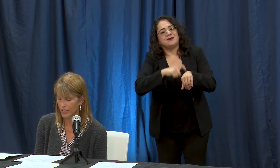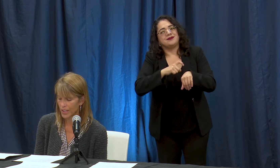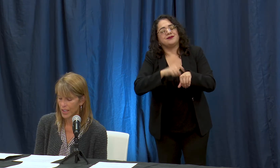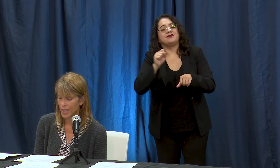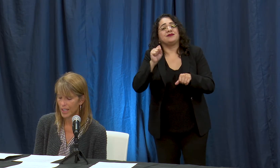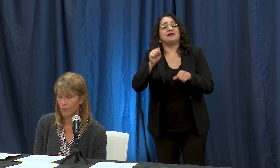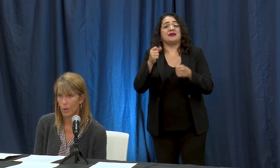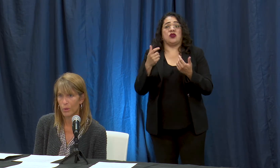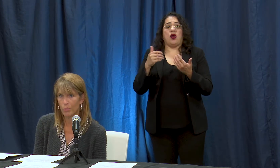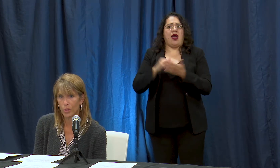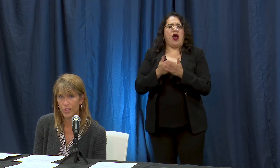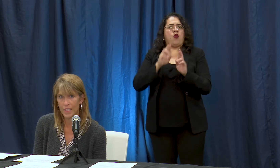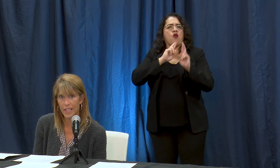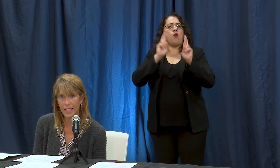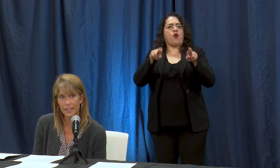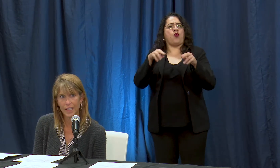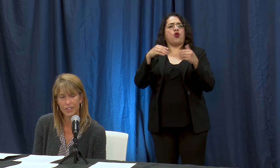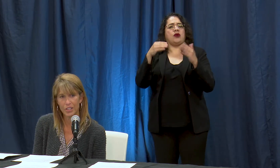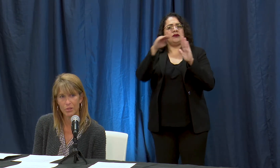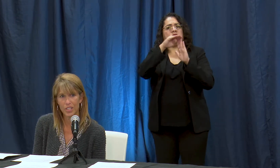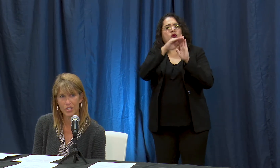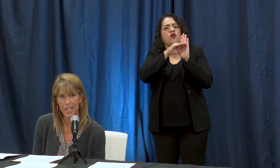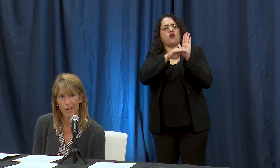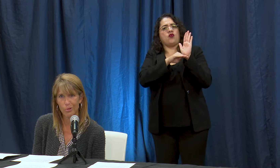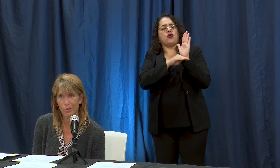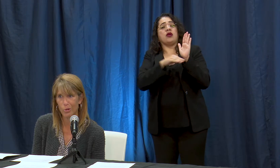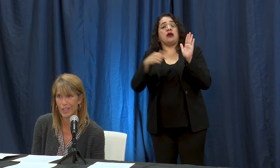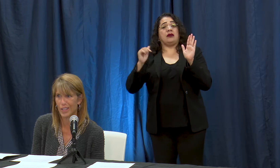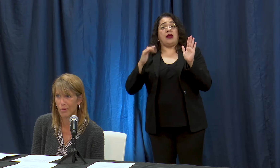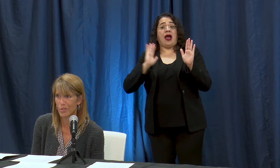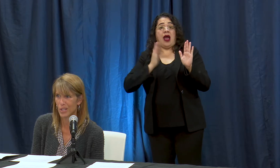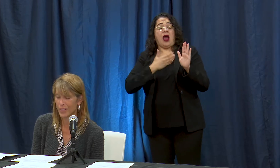When we report the data to you each day, we're reporting the numbers that we have